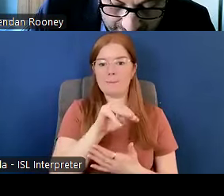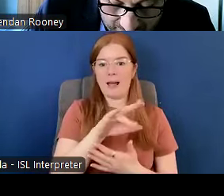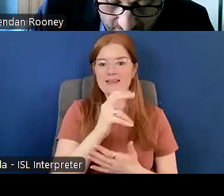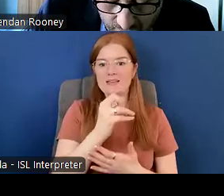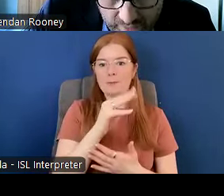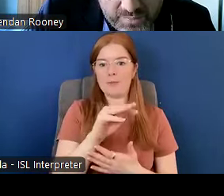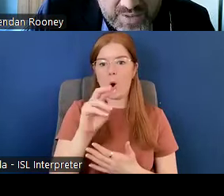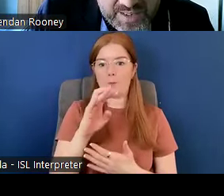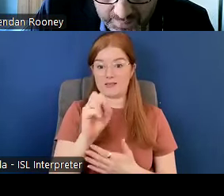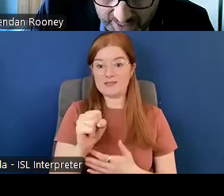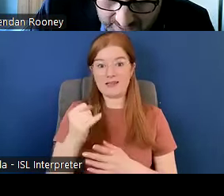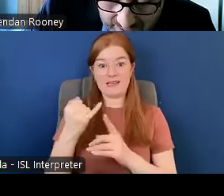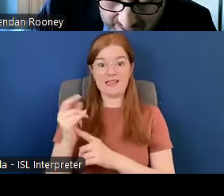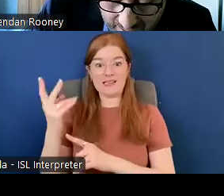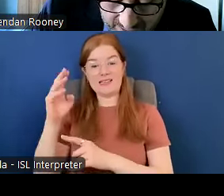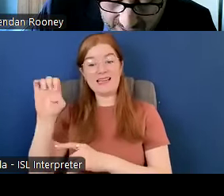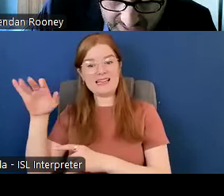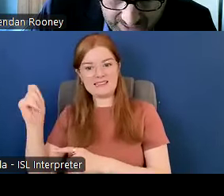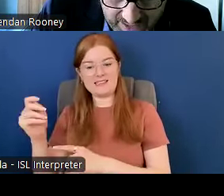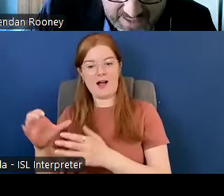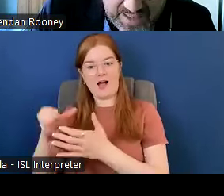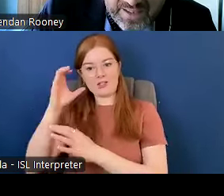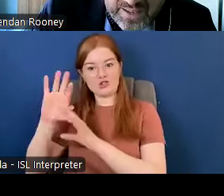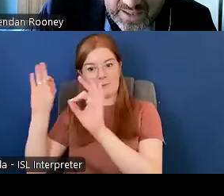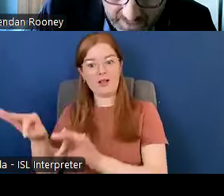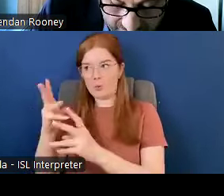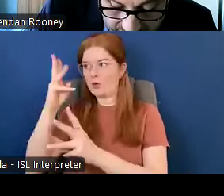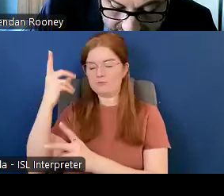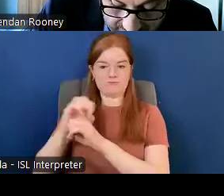chapel, one of the most celebrated examples of stained glass design of the 20th